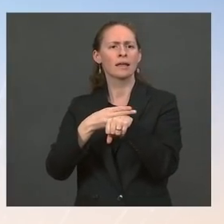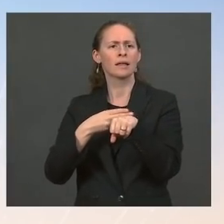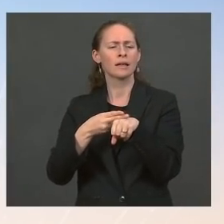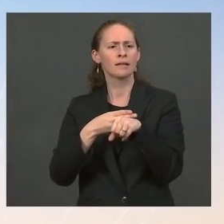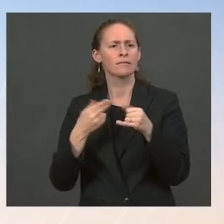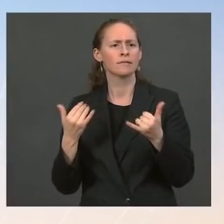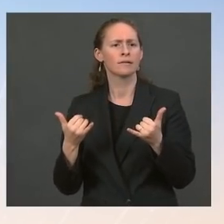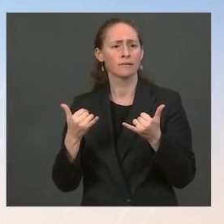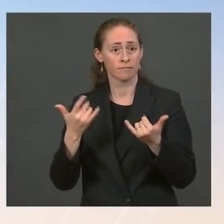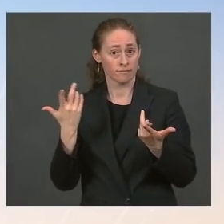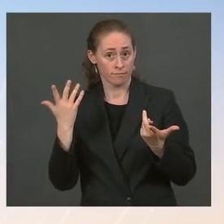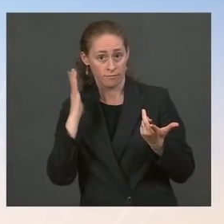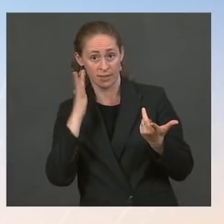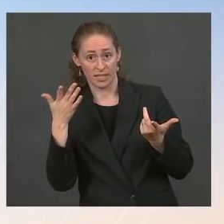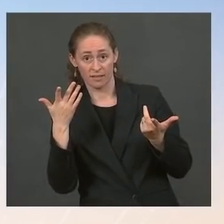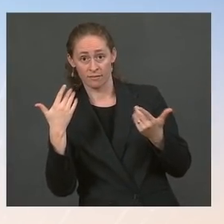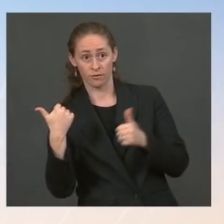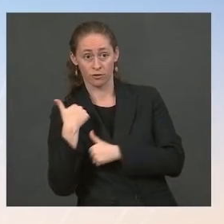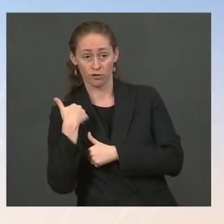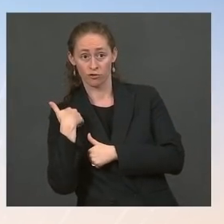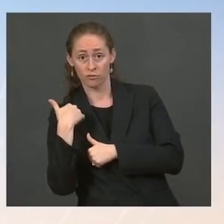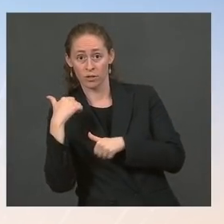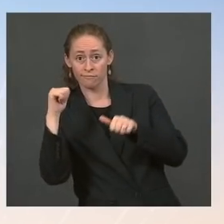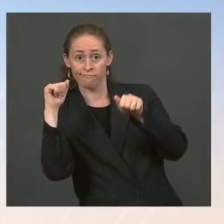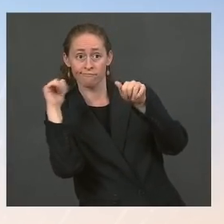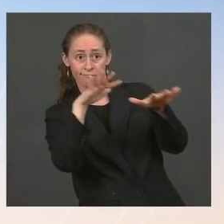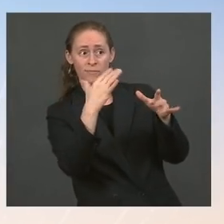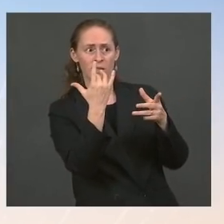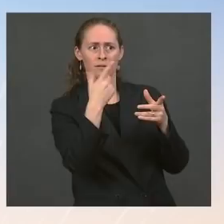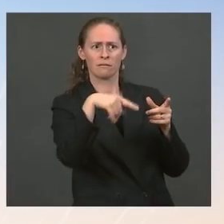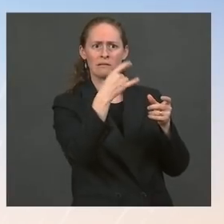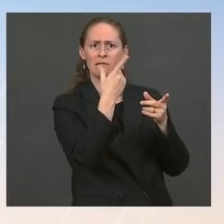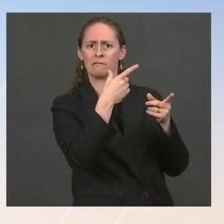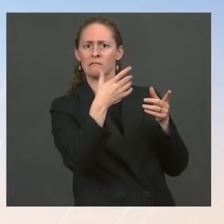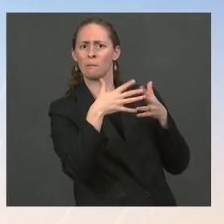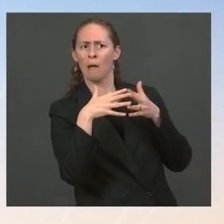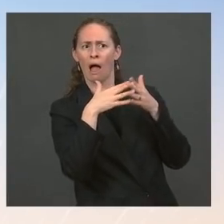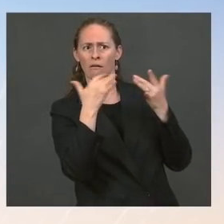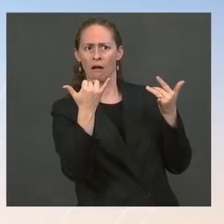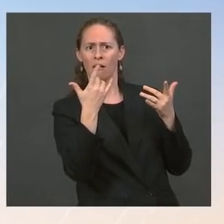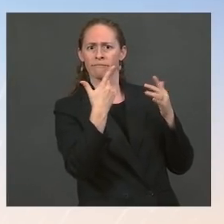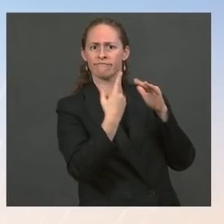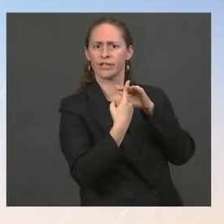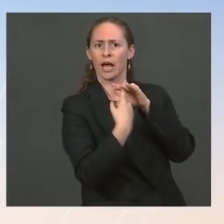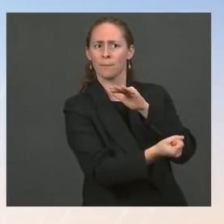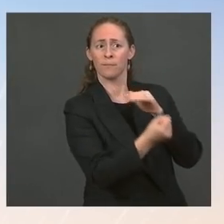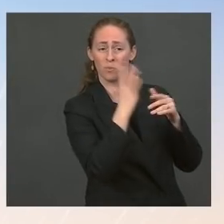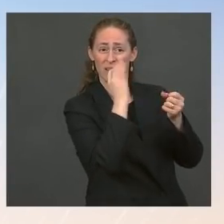to help rescue the Americans who were kidnapped? Ms. Psaki: I would really point you at the Department of Defense to speak to that